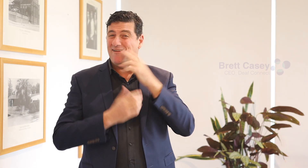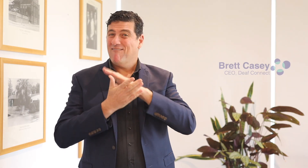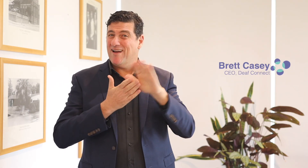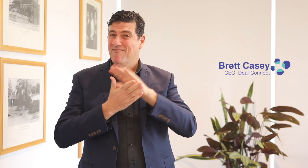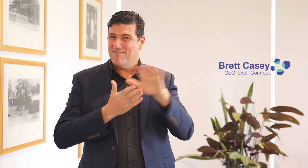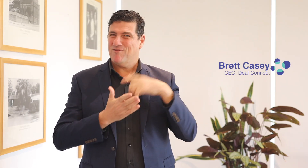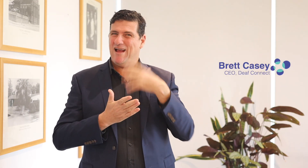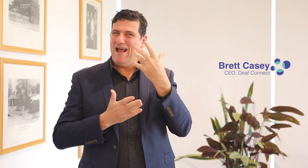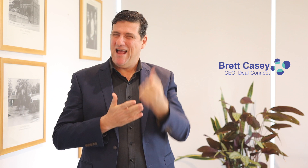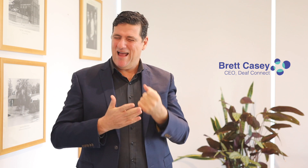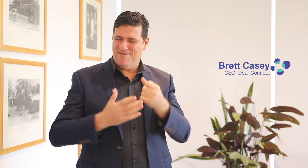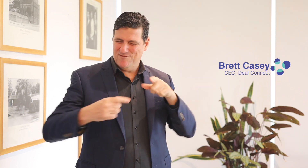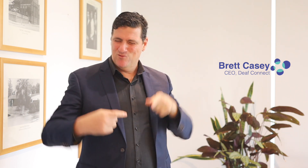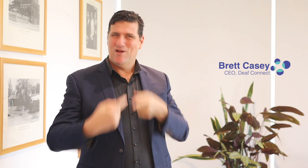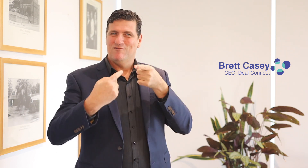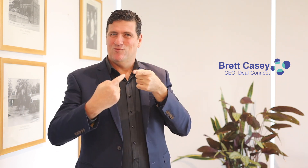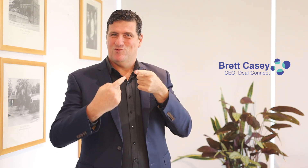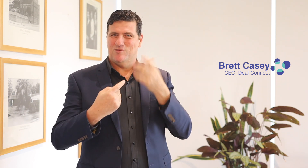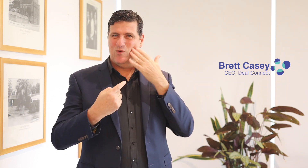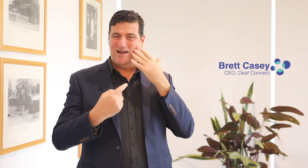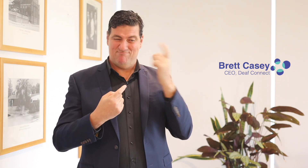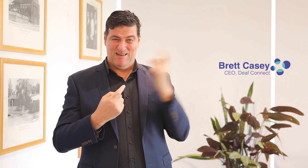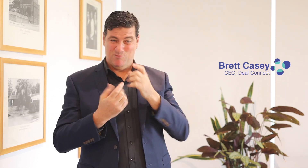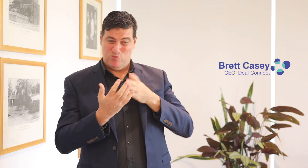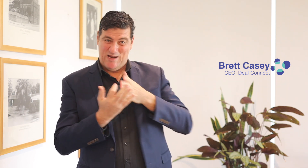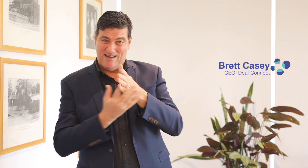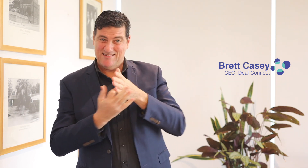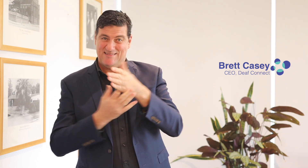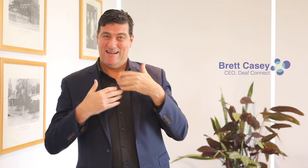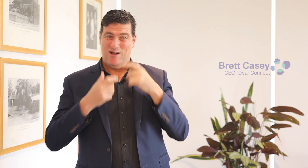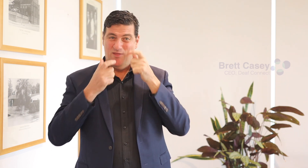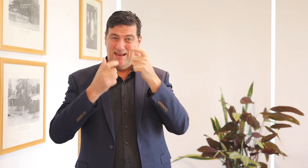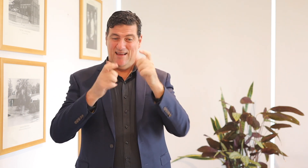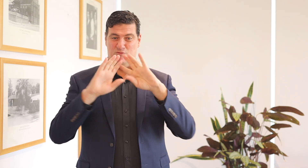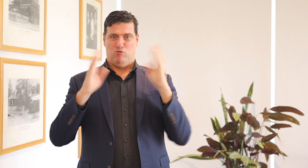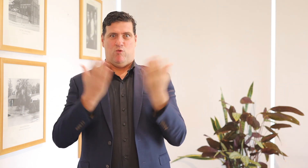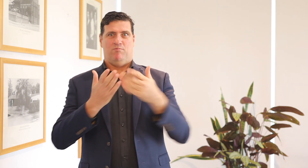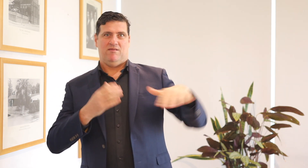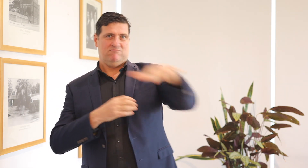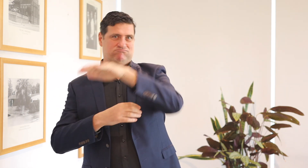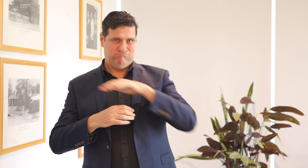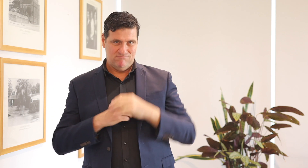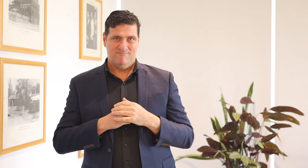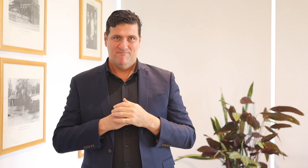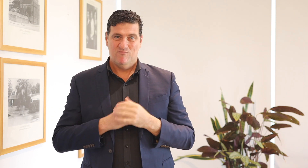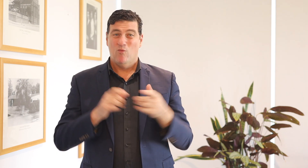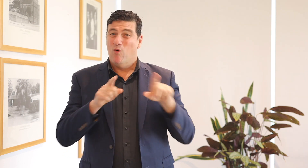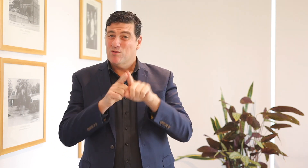[Brett] We know that the deaf and hard of hearing community faces challenges when it comes to accessing healthcare globally.